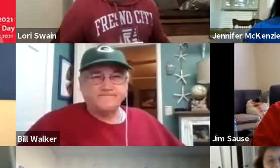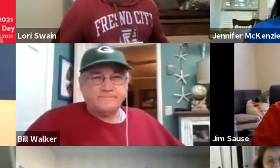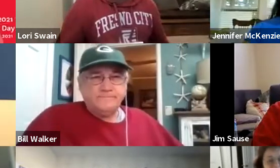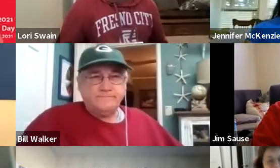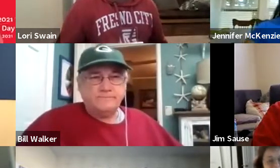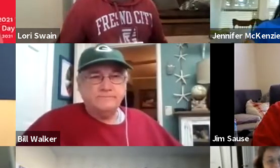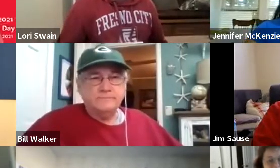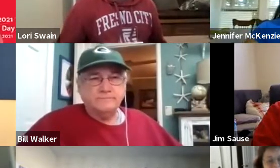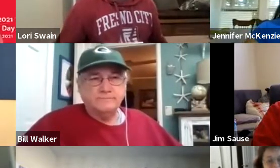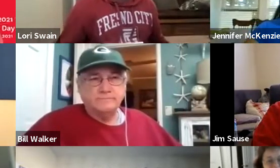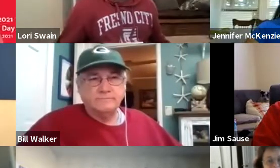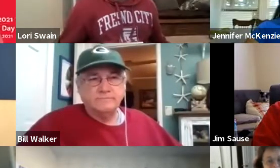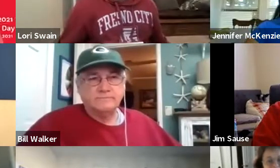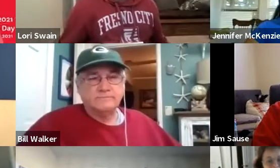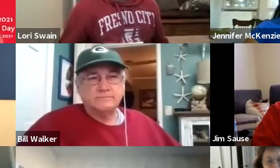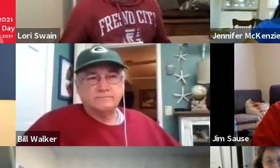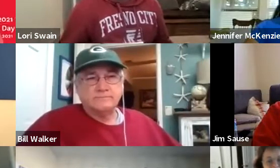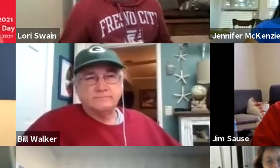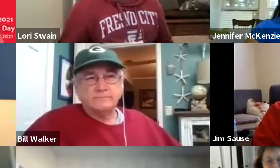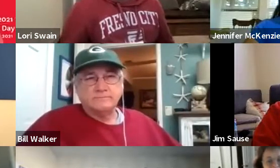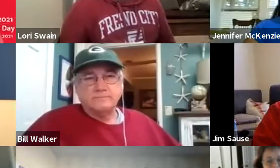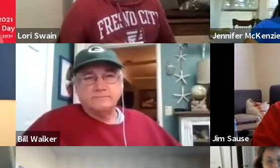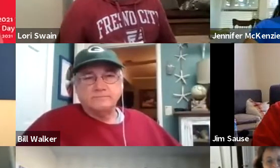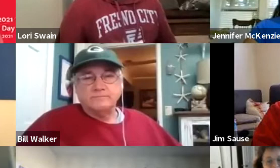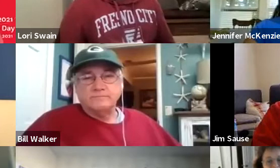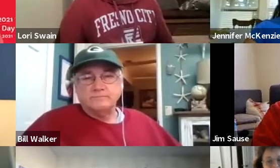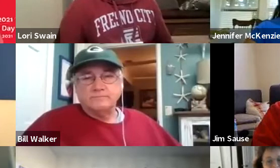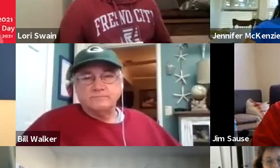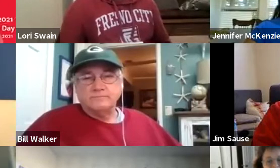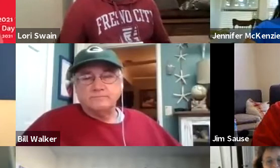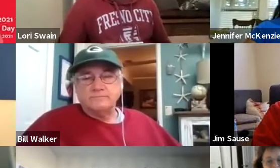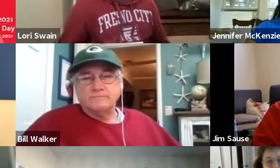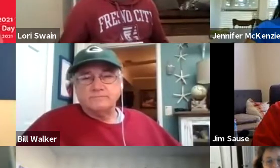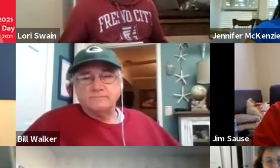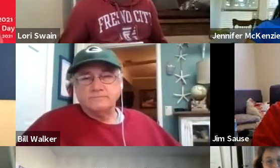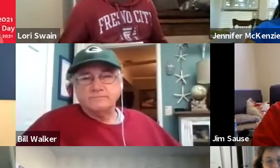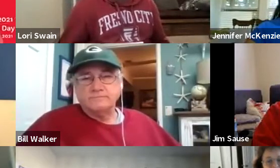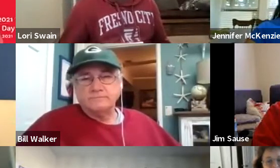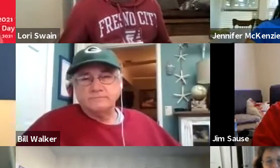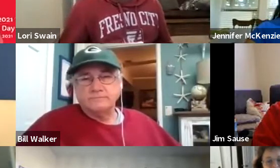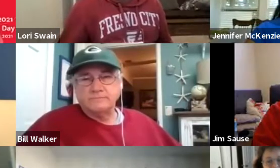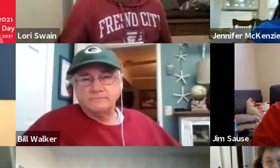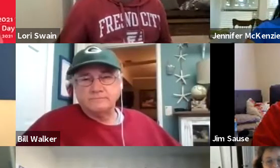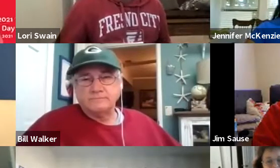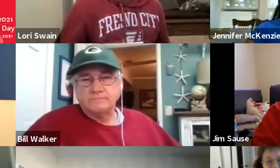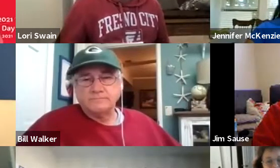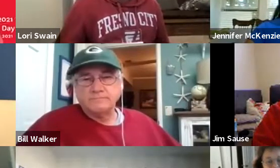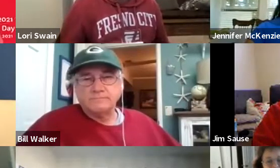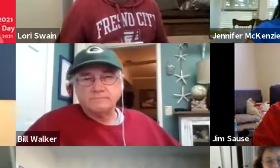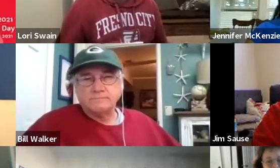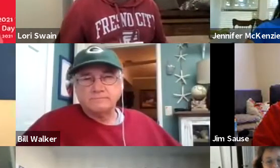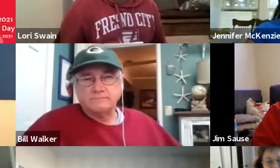guided pathways. And I think she drugged me up 99 to Sacramento, for a weekend to learn more about it and see how it all fit